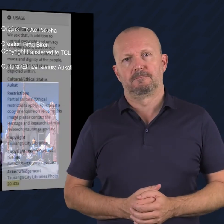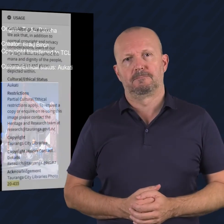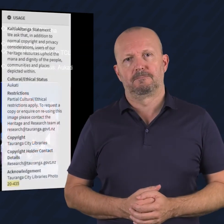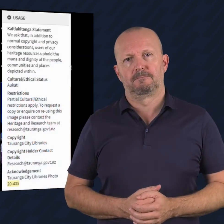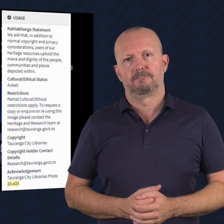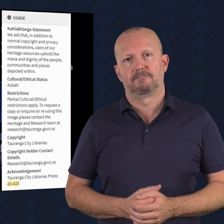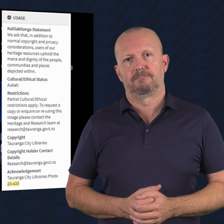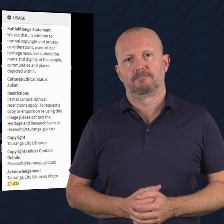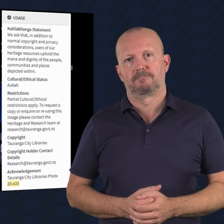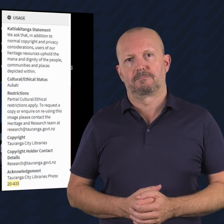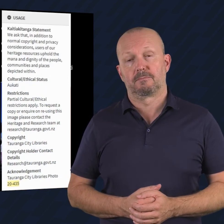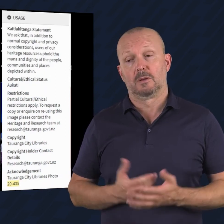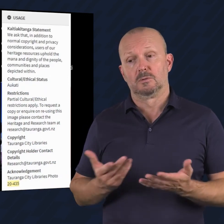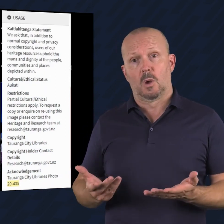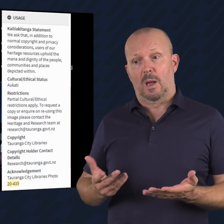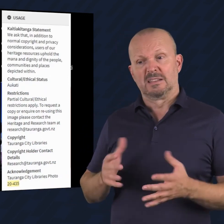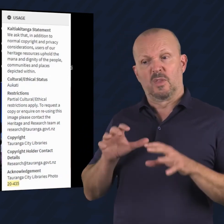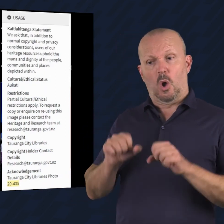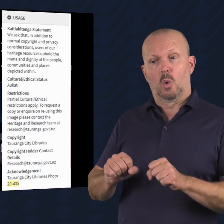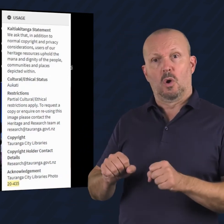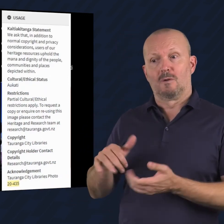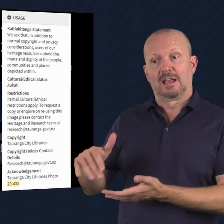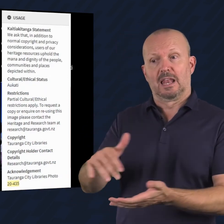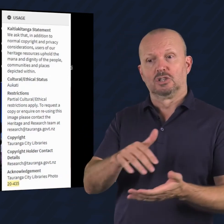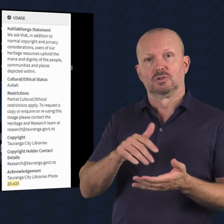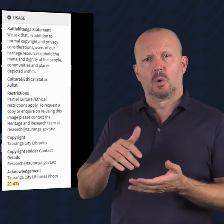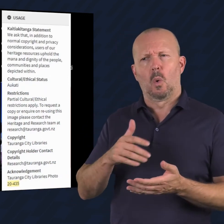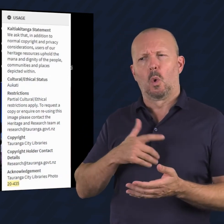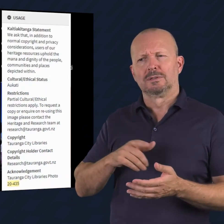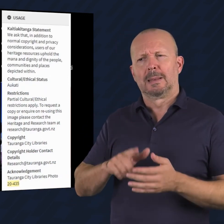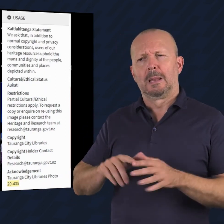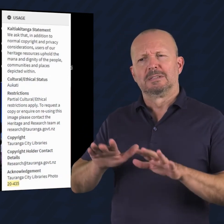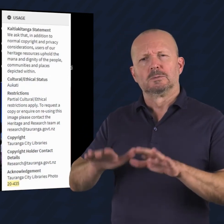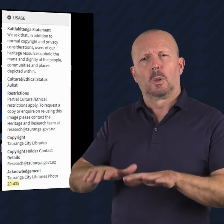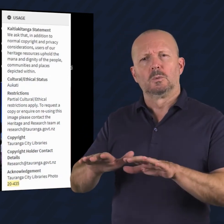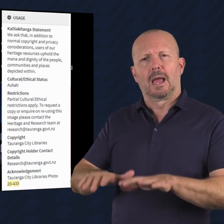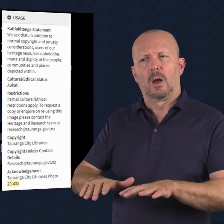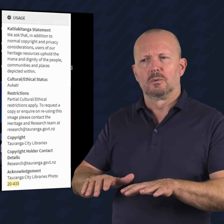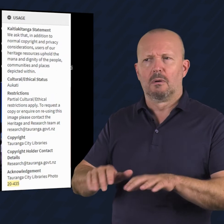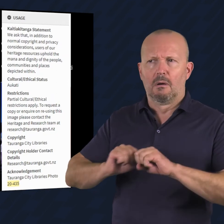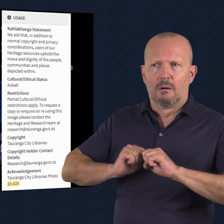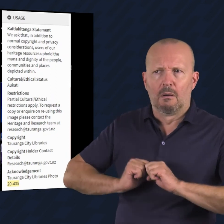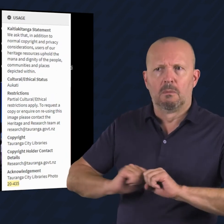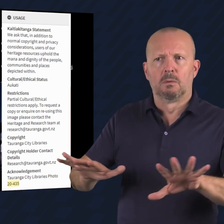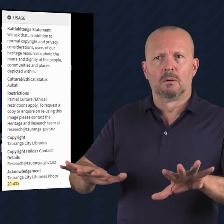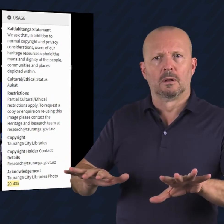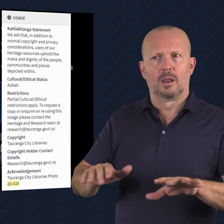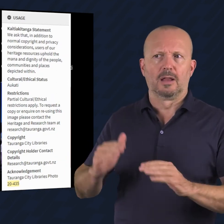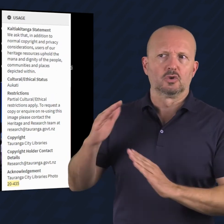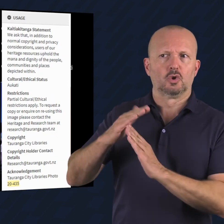As the donor of the collection wanted some slowing down of how far and wide the good quality versions of these images went,